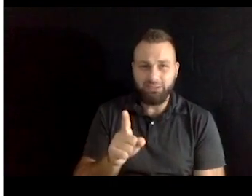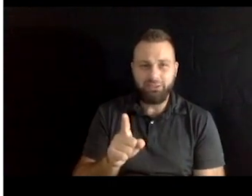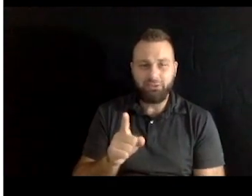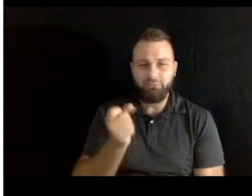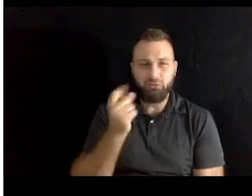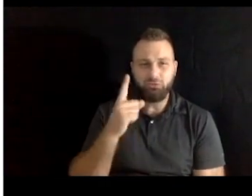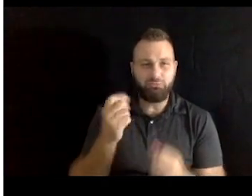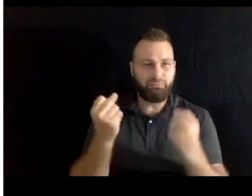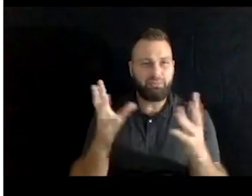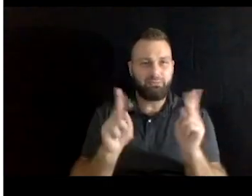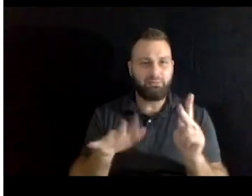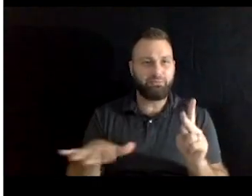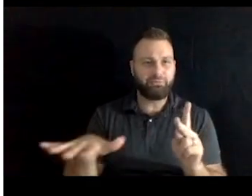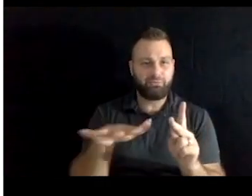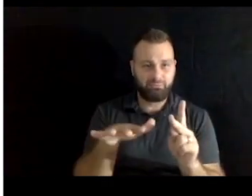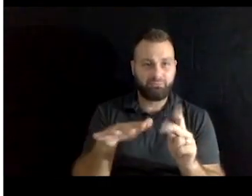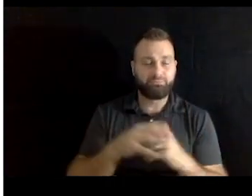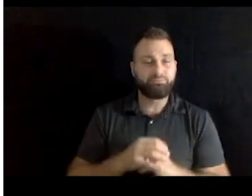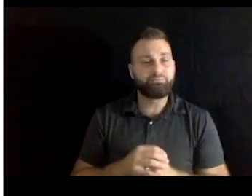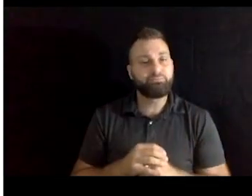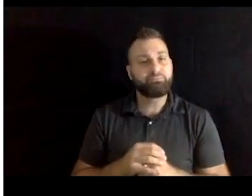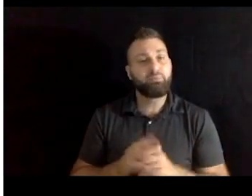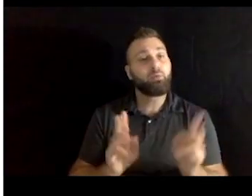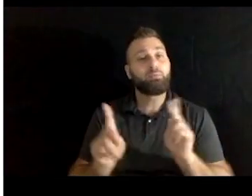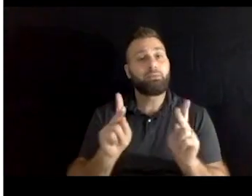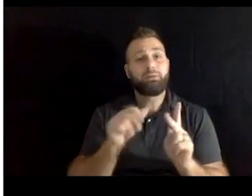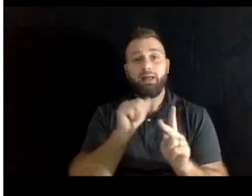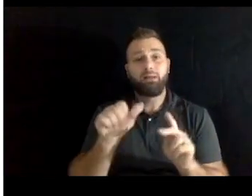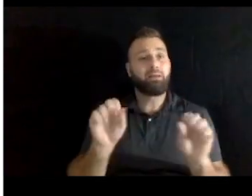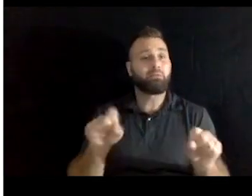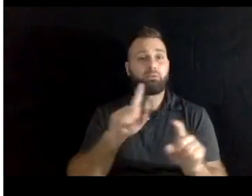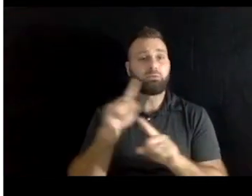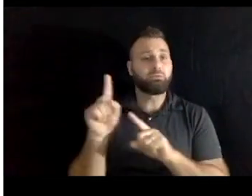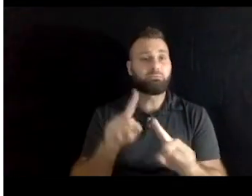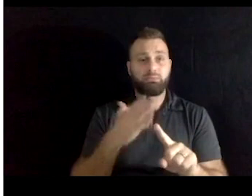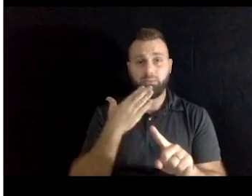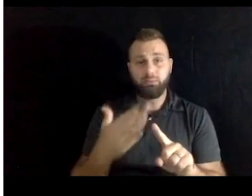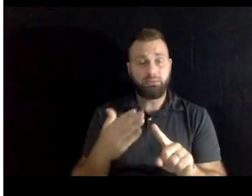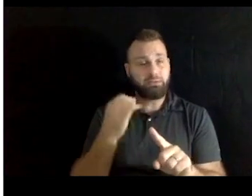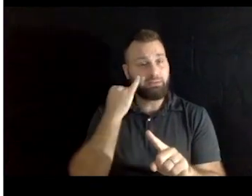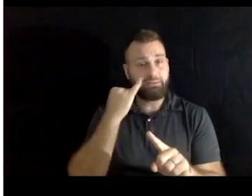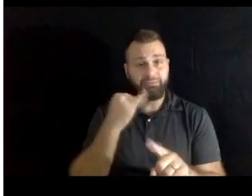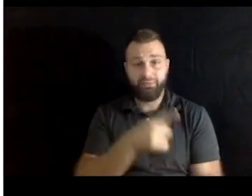So and people are not going to be able to respond well if they don't